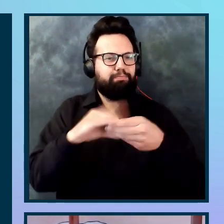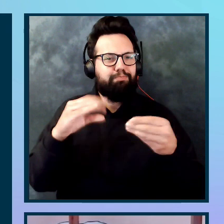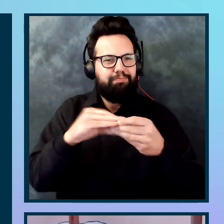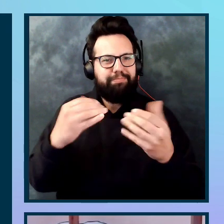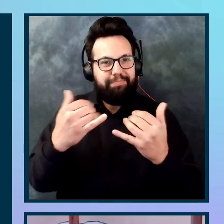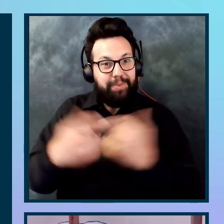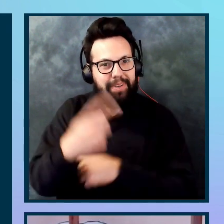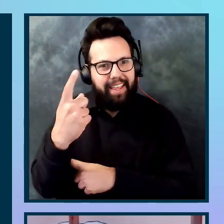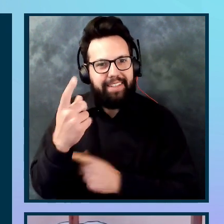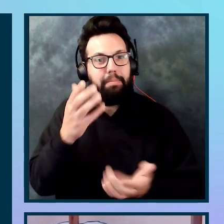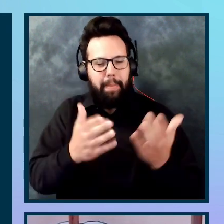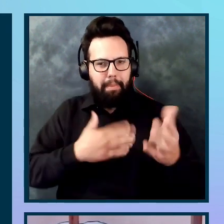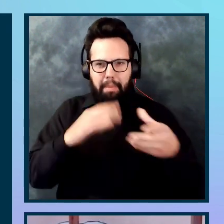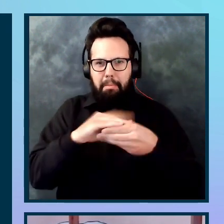that I didn't cover in this talk.